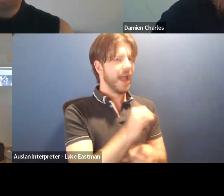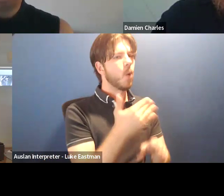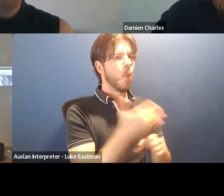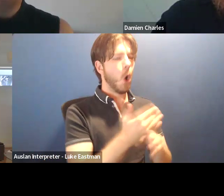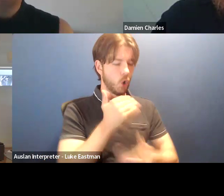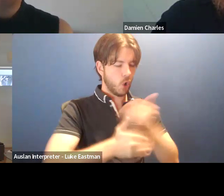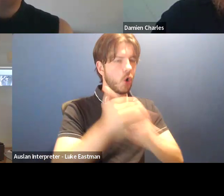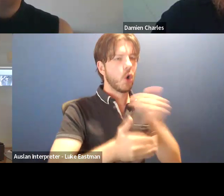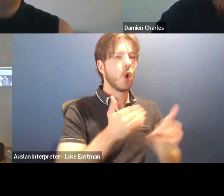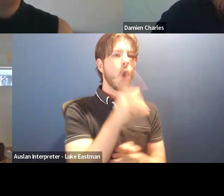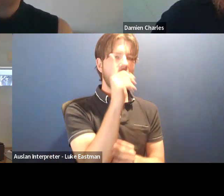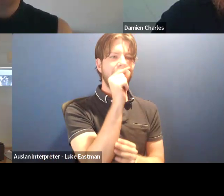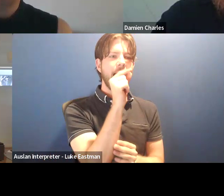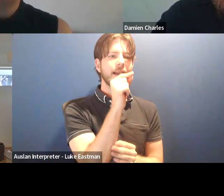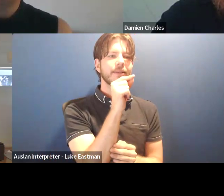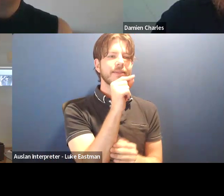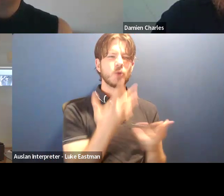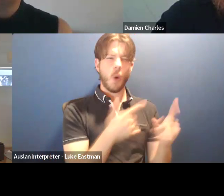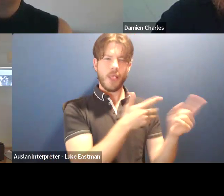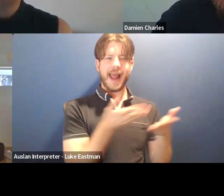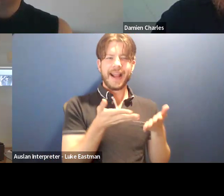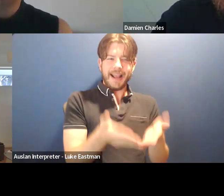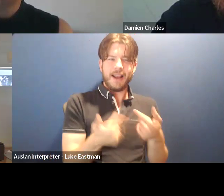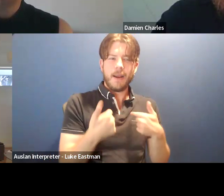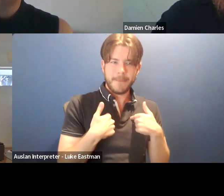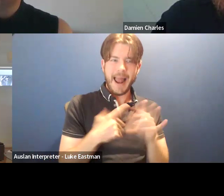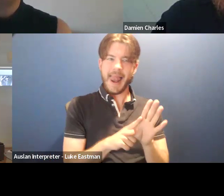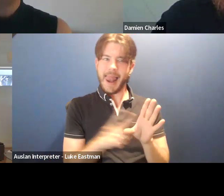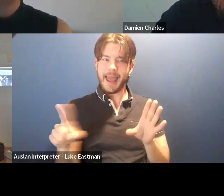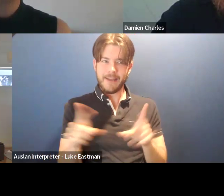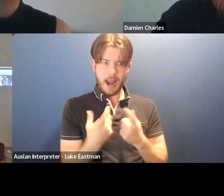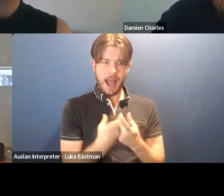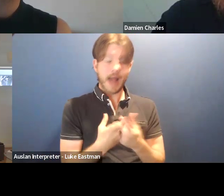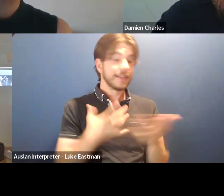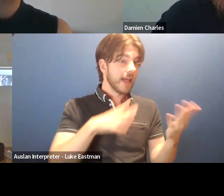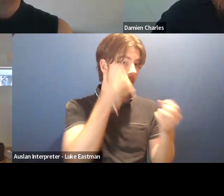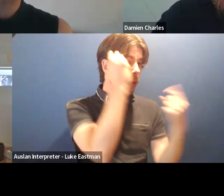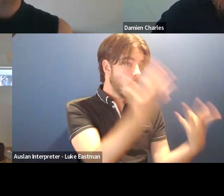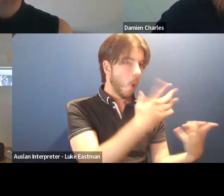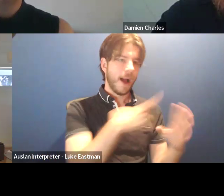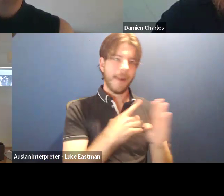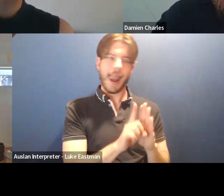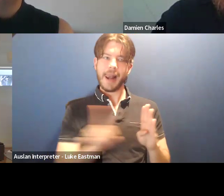option to leave class, just let someone